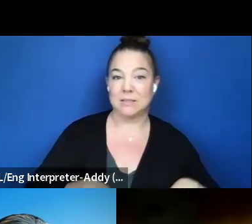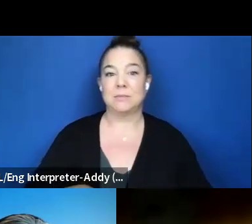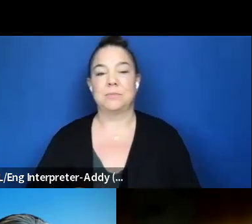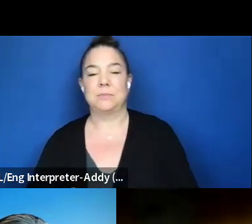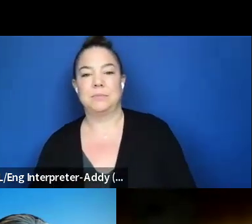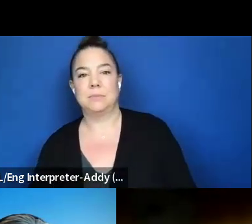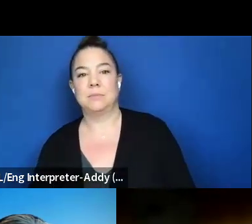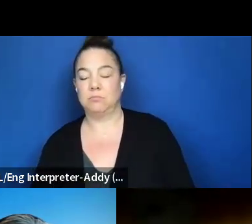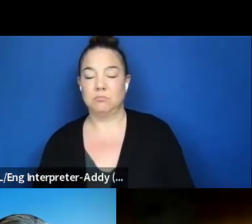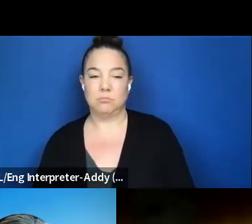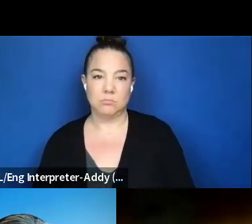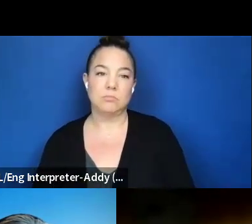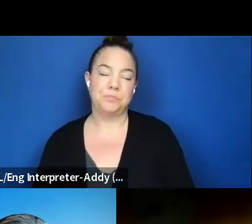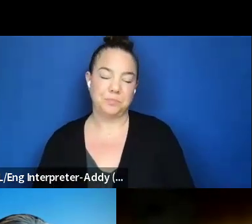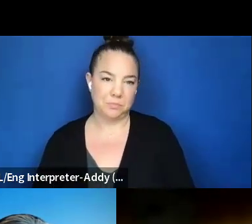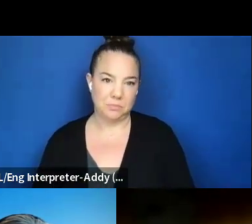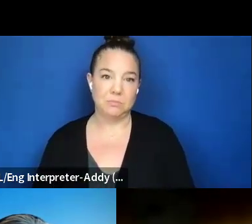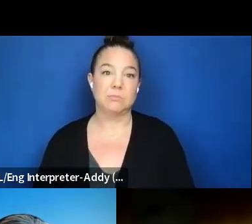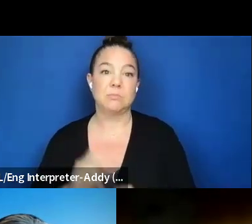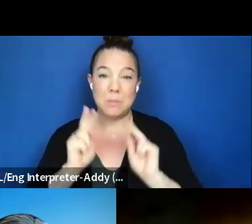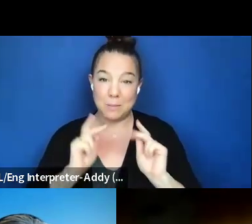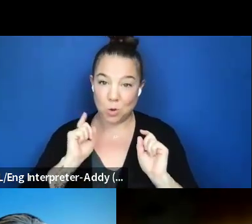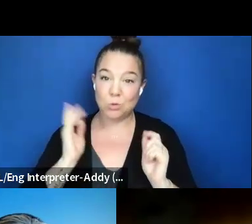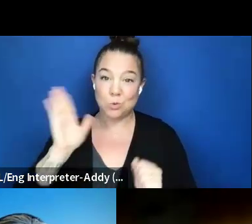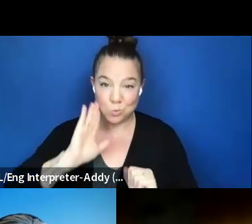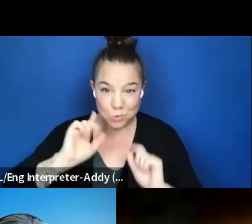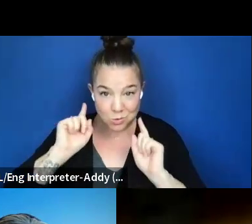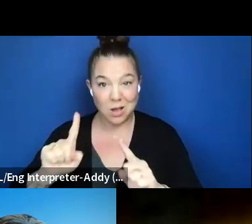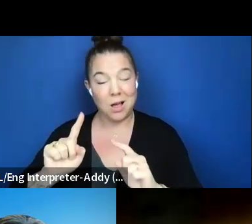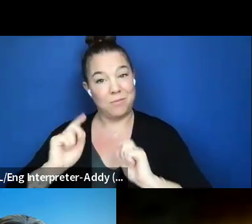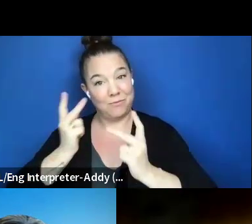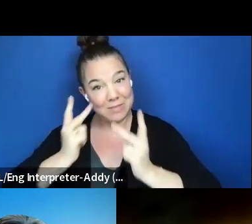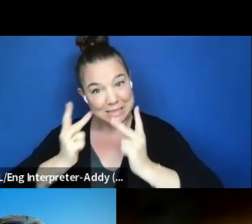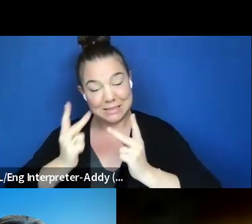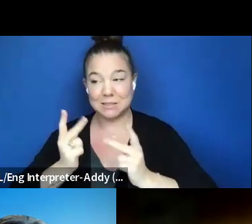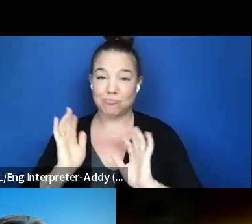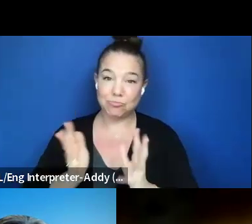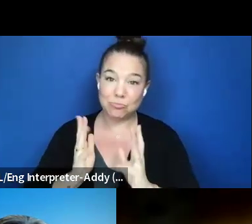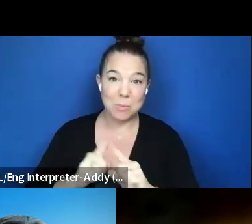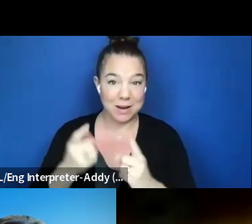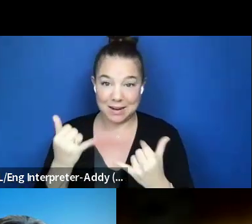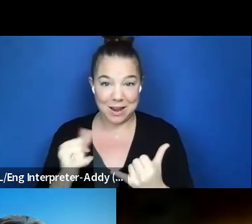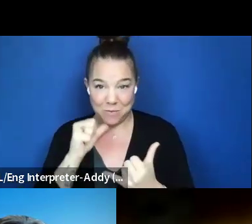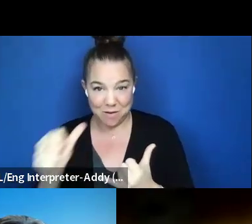Don Posh: come here. And now they don't. So our power is going to be in working together